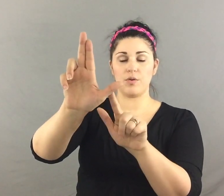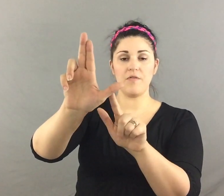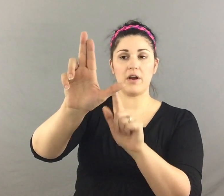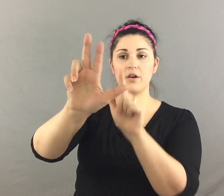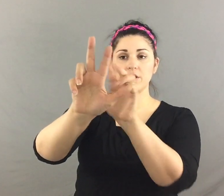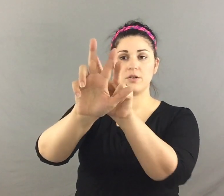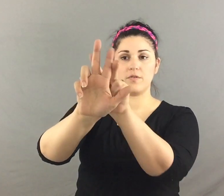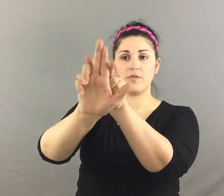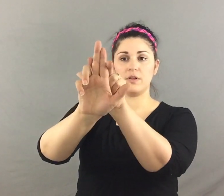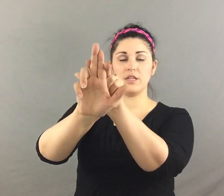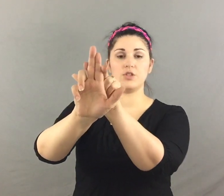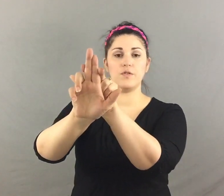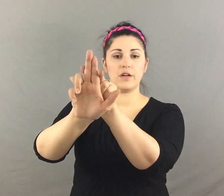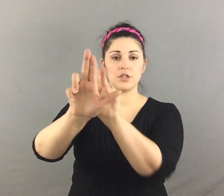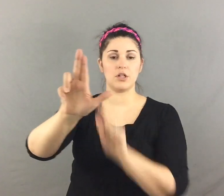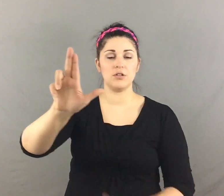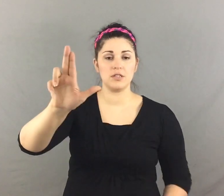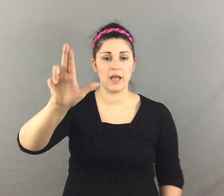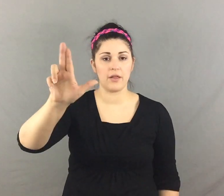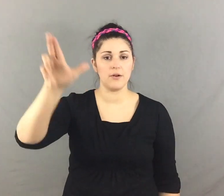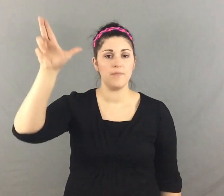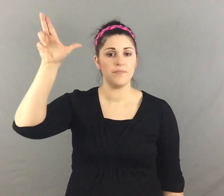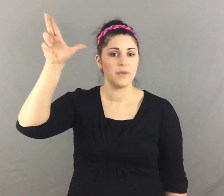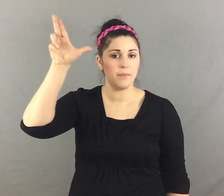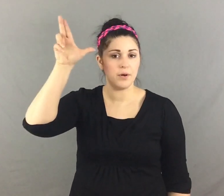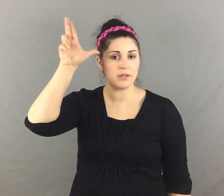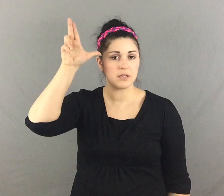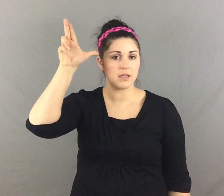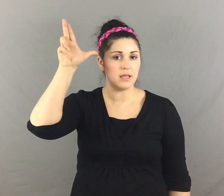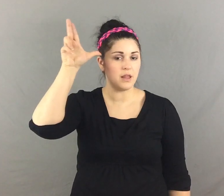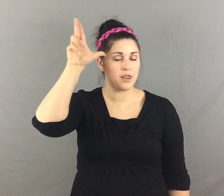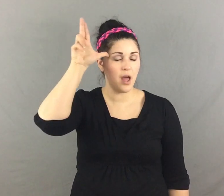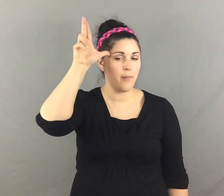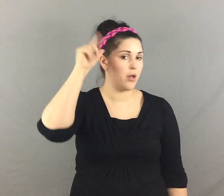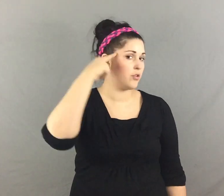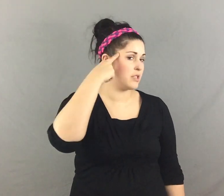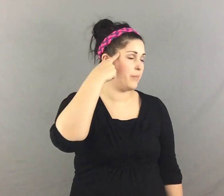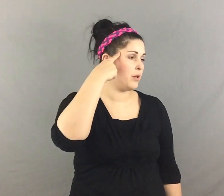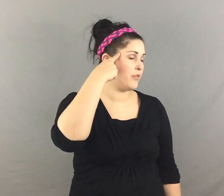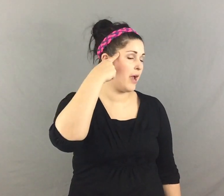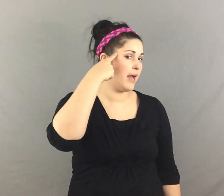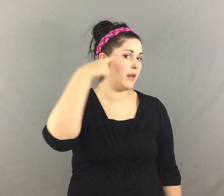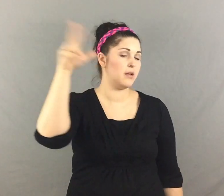three fingers. These two fingers close together. Put the thumb on your temple of your head,